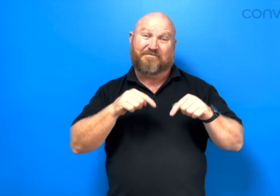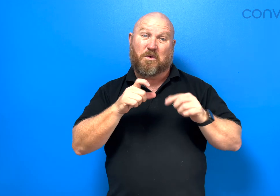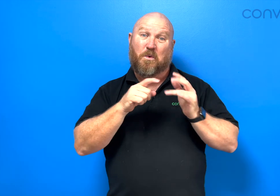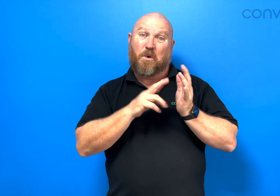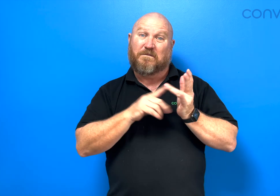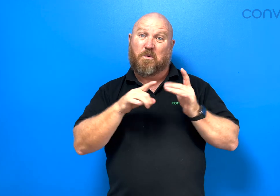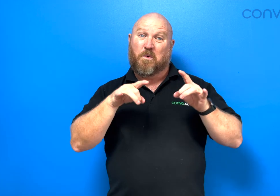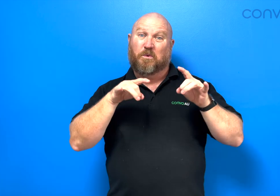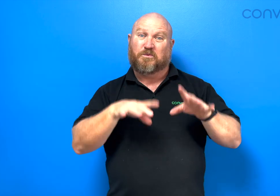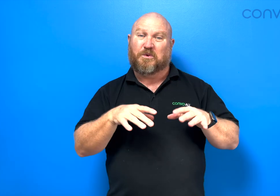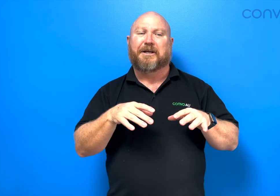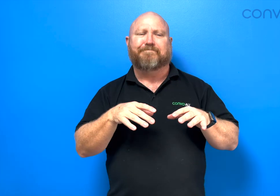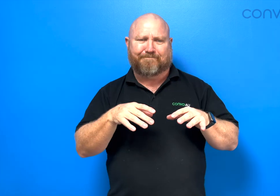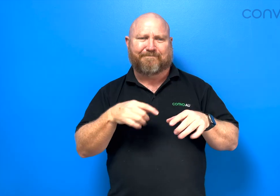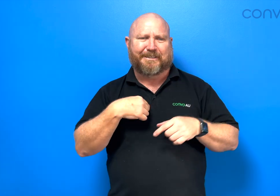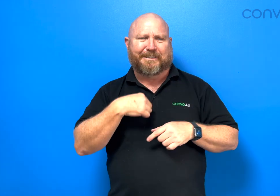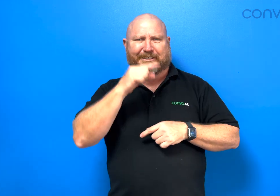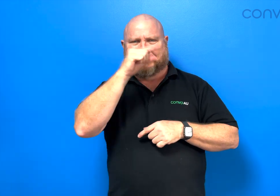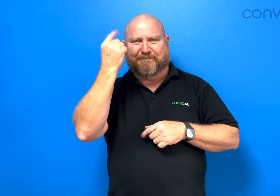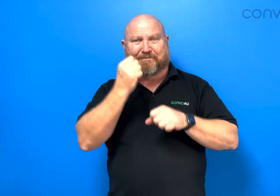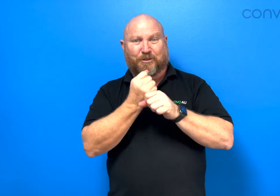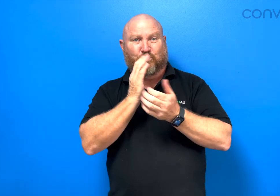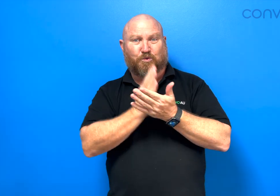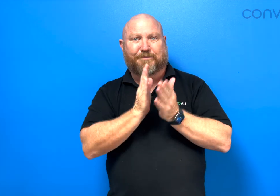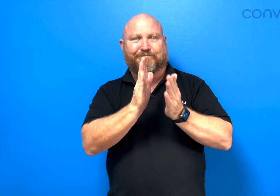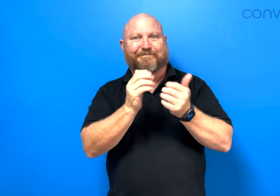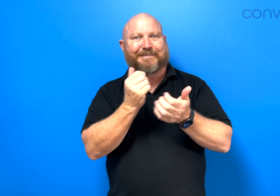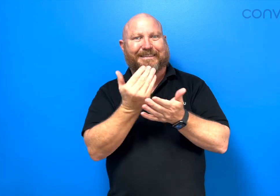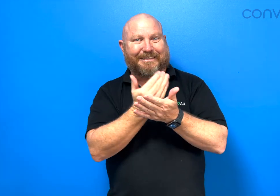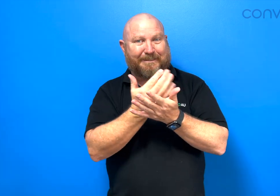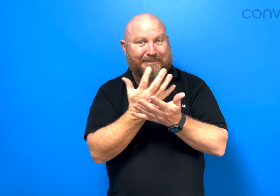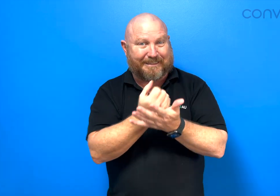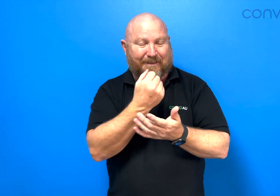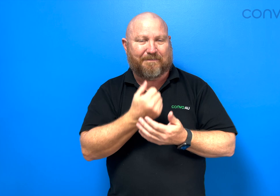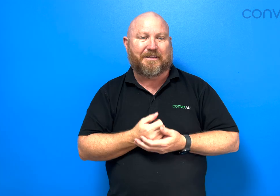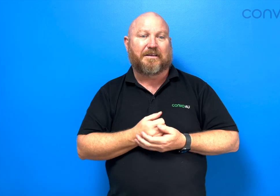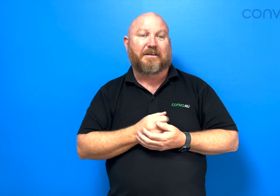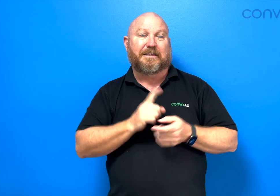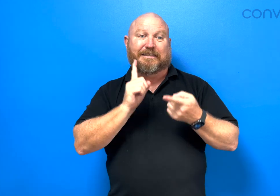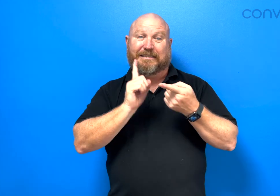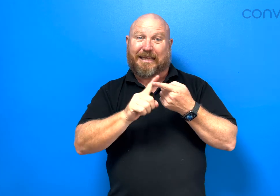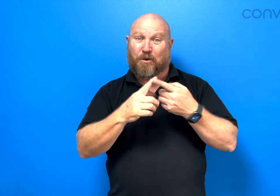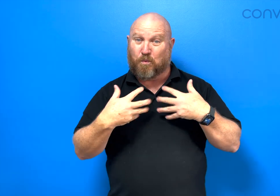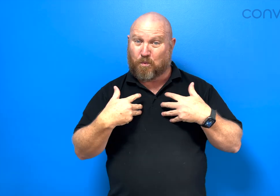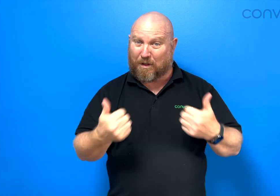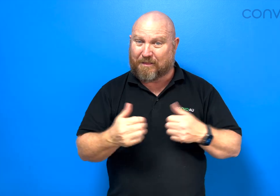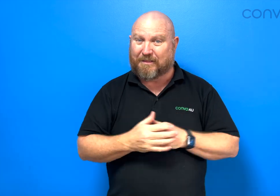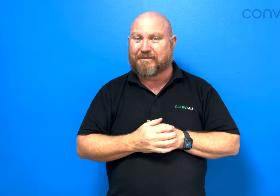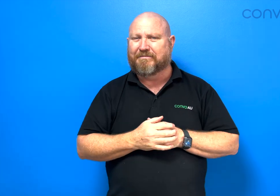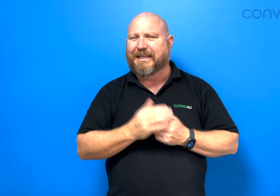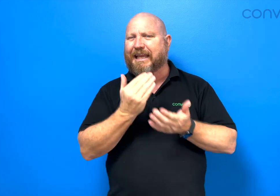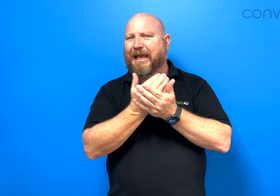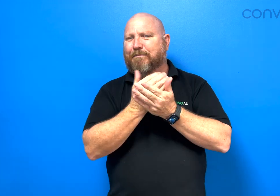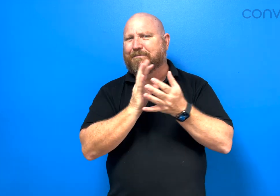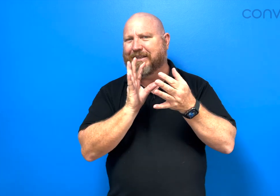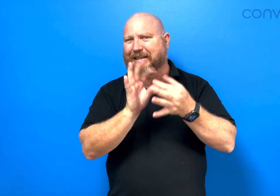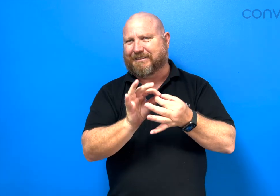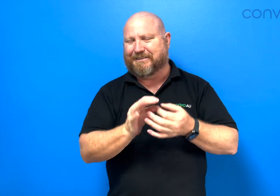From our Convo Australia family to yours, stay safe, stay connected.